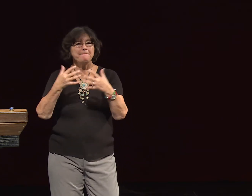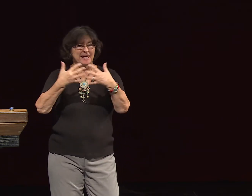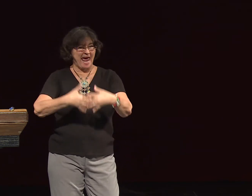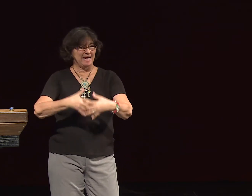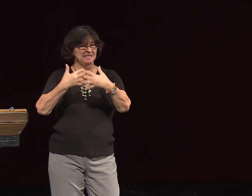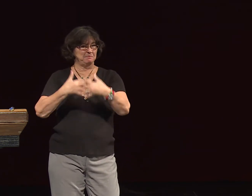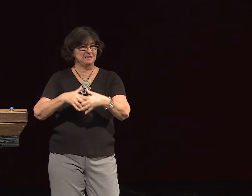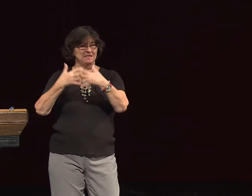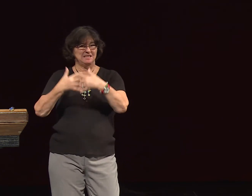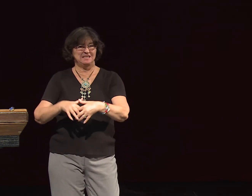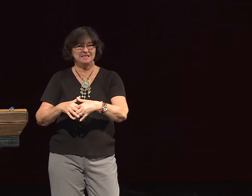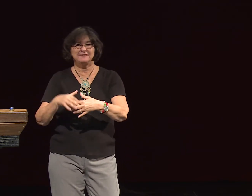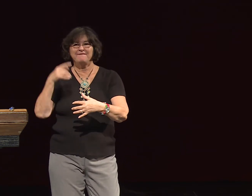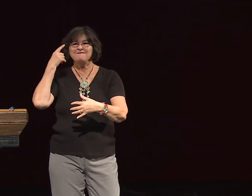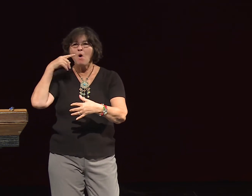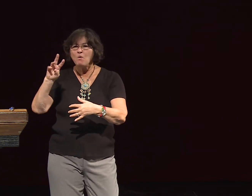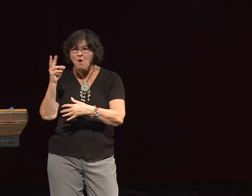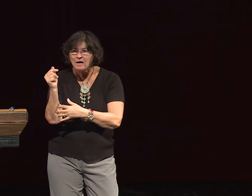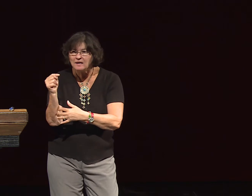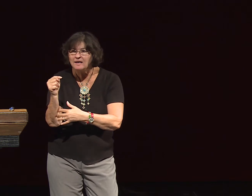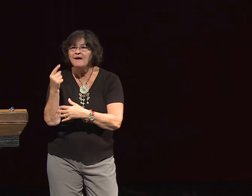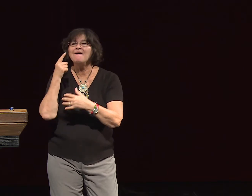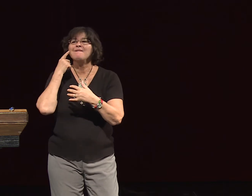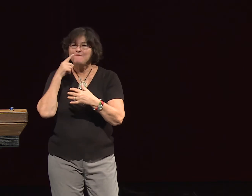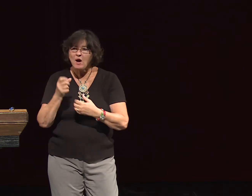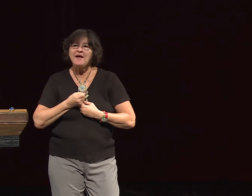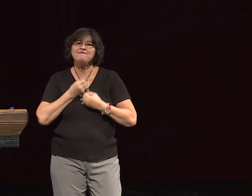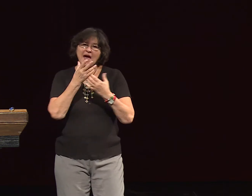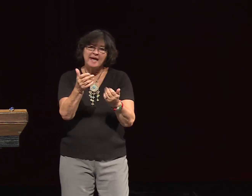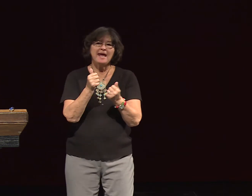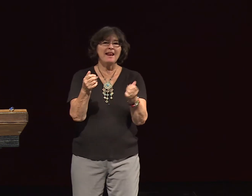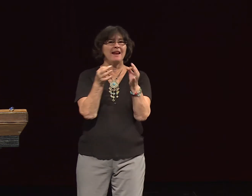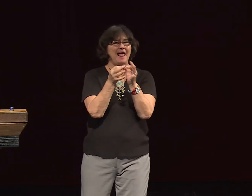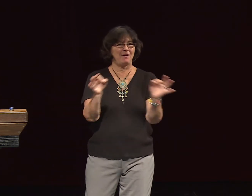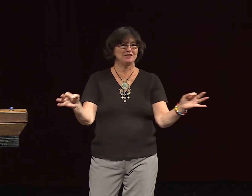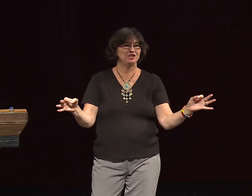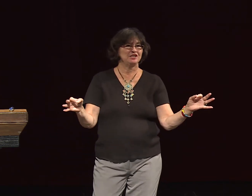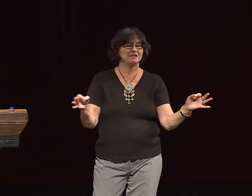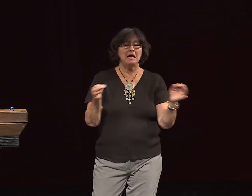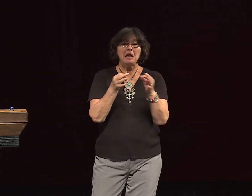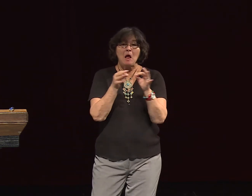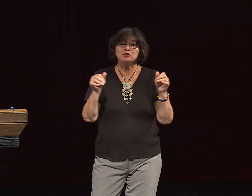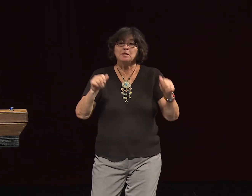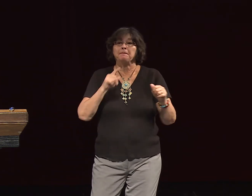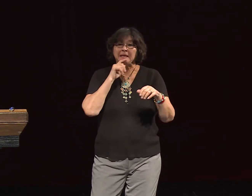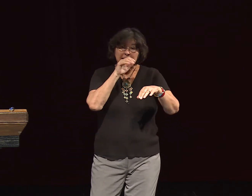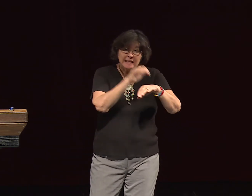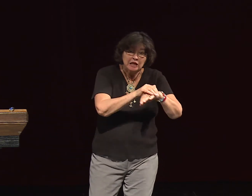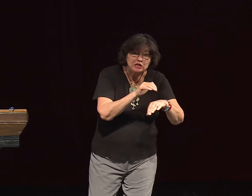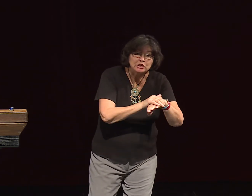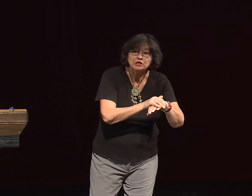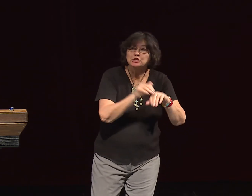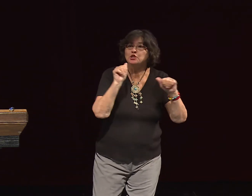are communication methods or mechanisms to be able to express yourself in language.